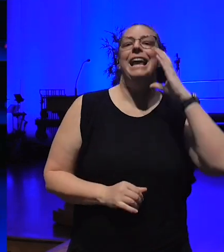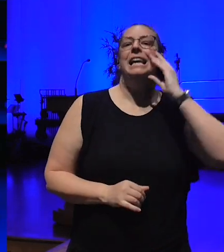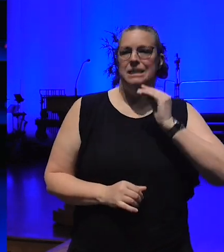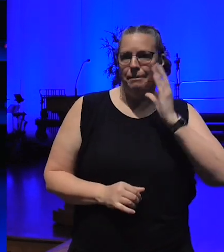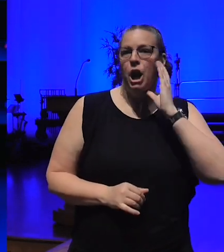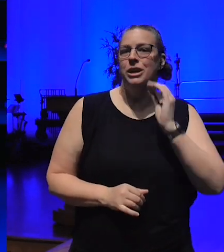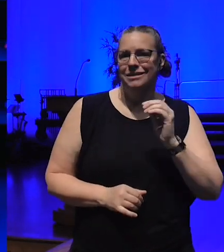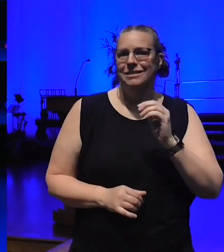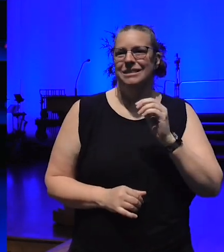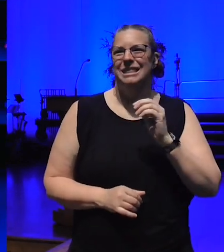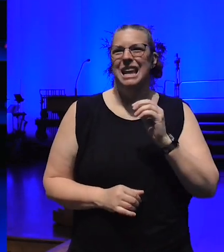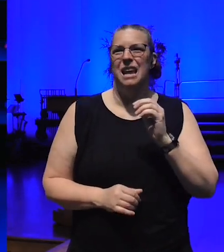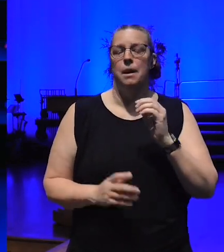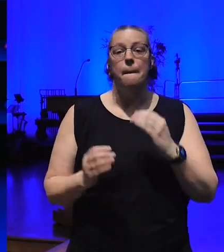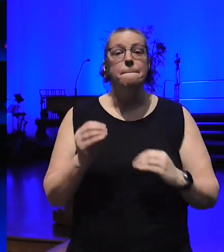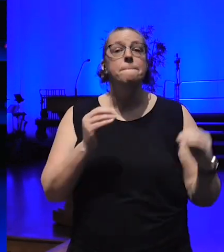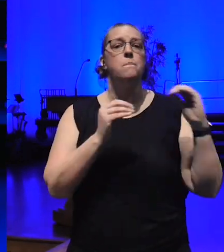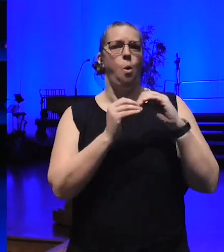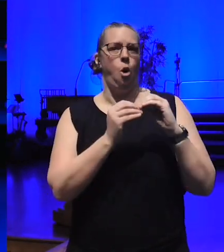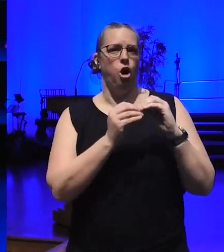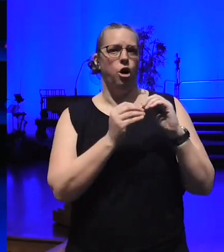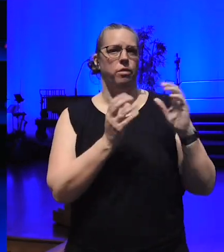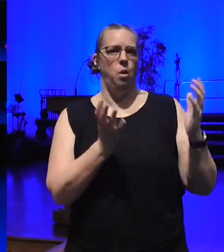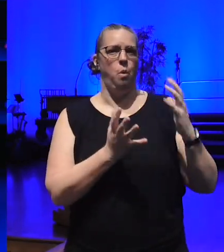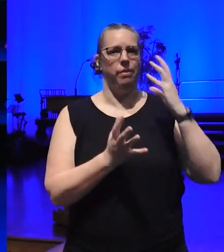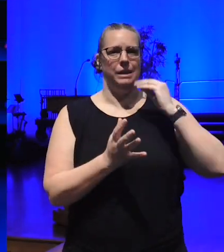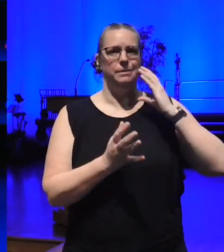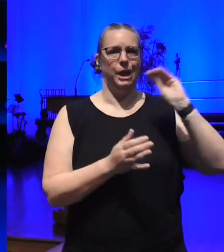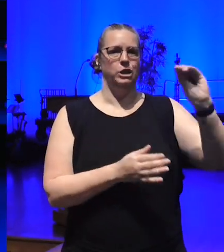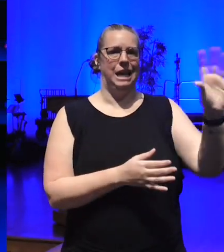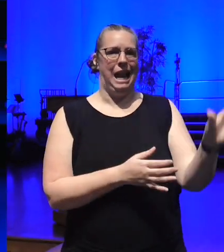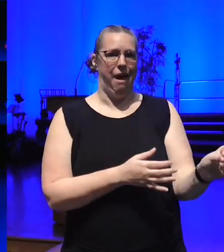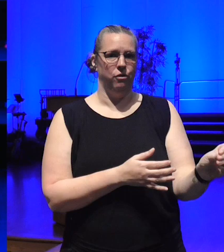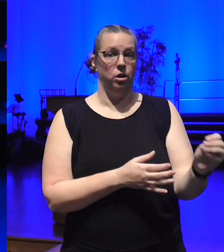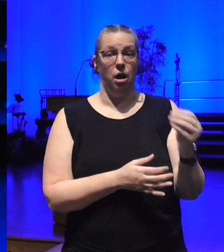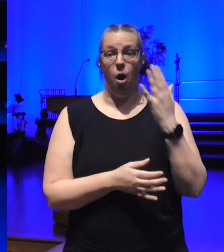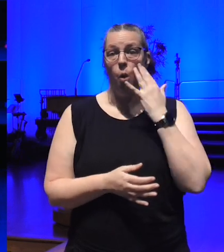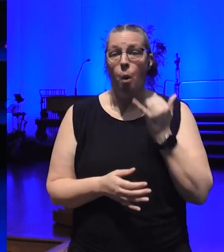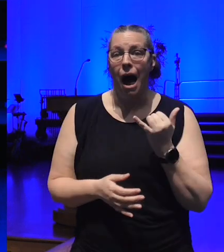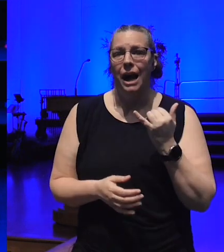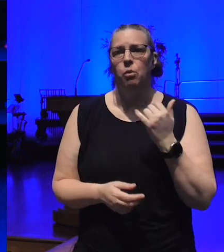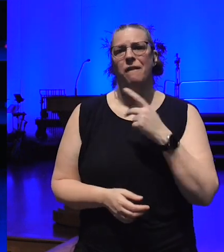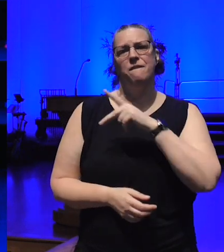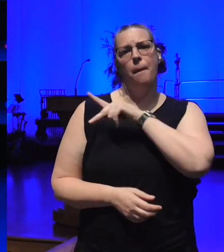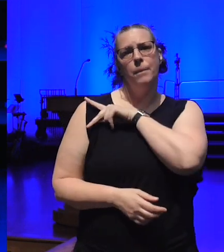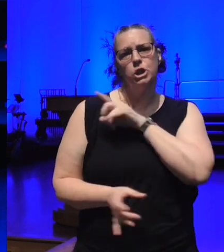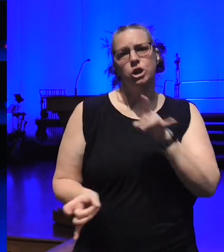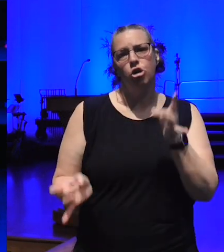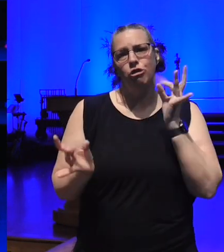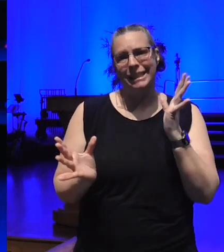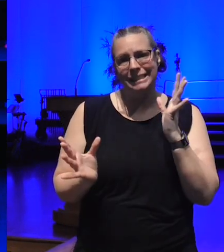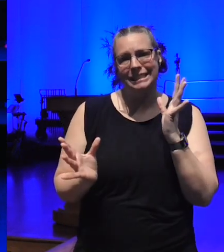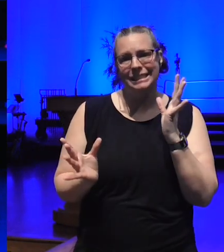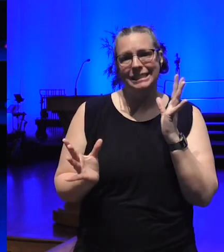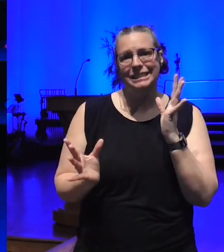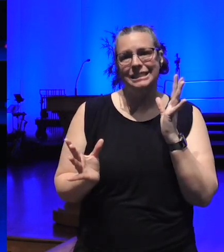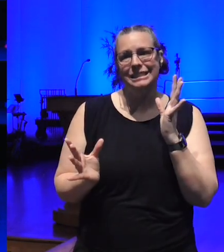that during a time of deep personal and Collective crisis is when we really do figure out what it is